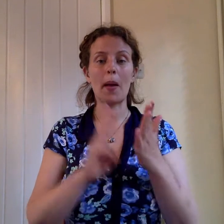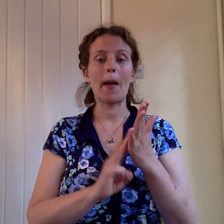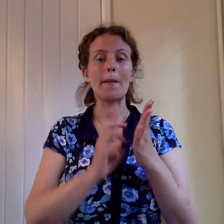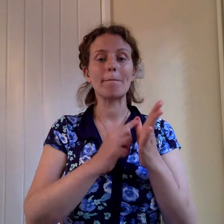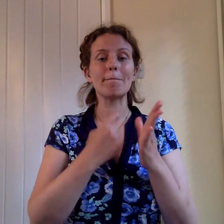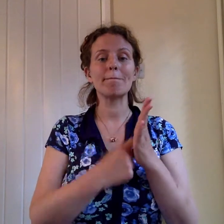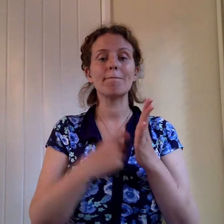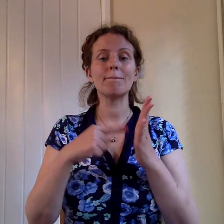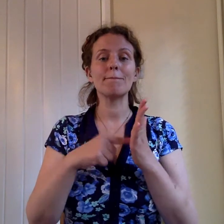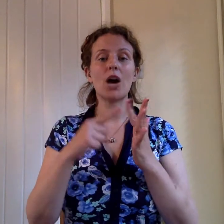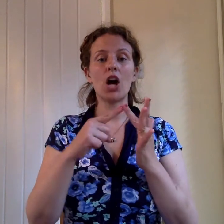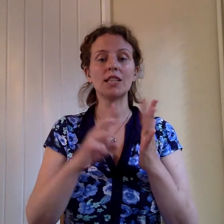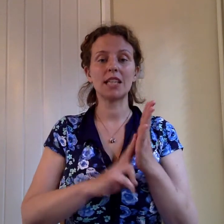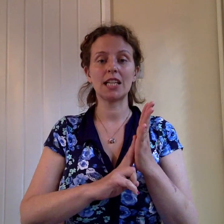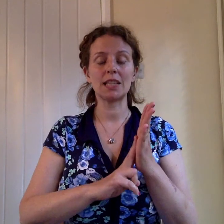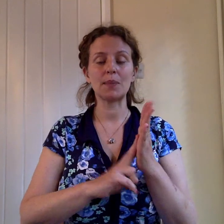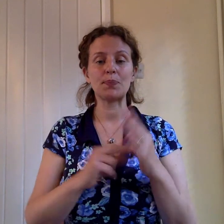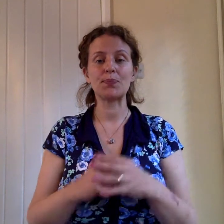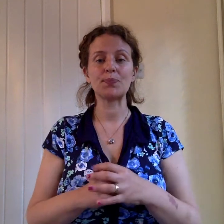MARTIN